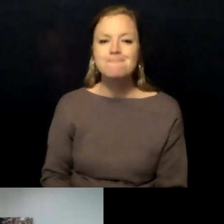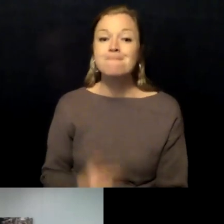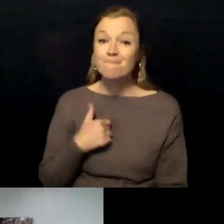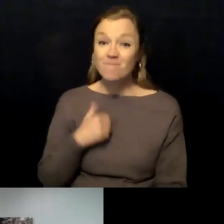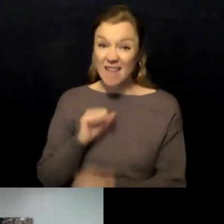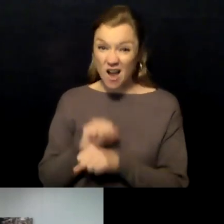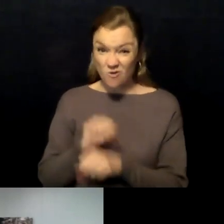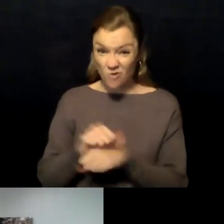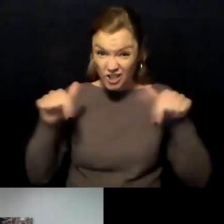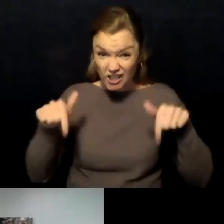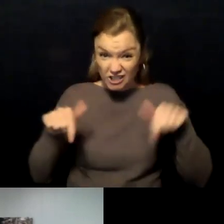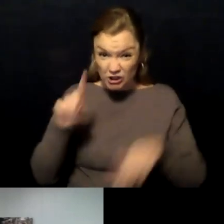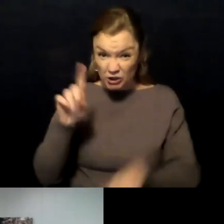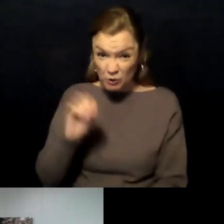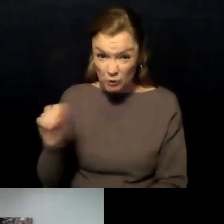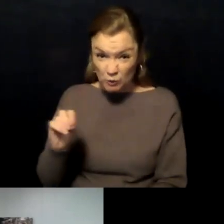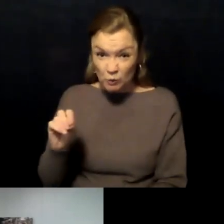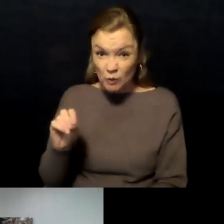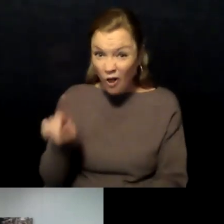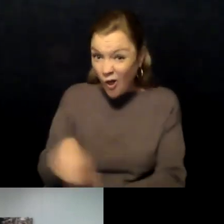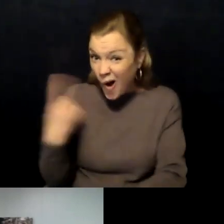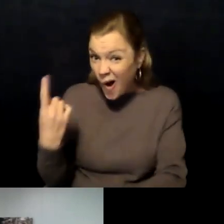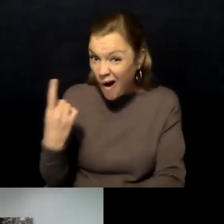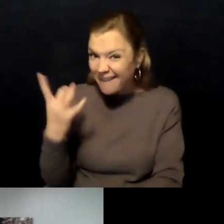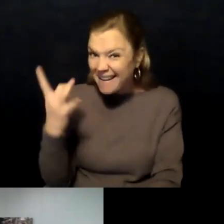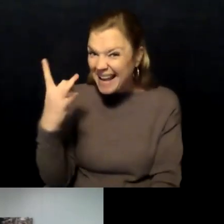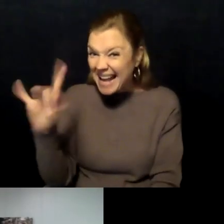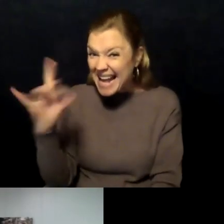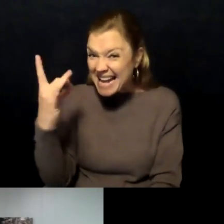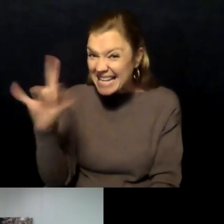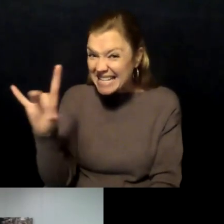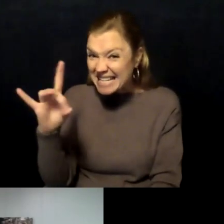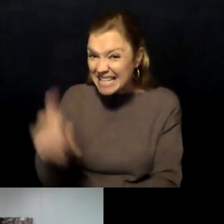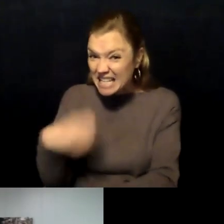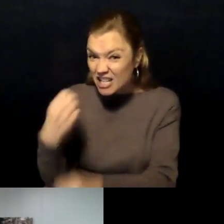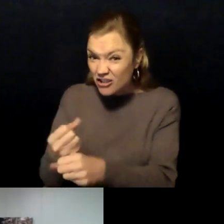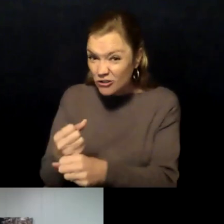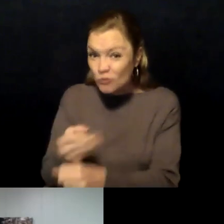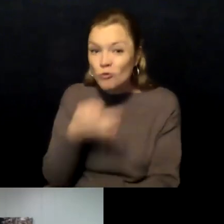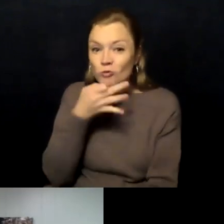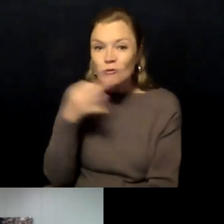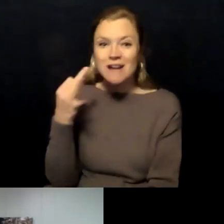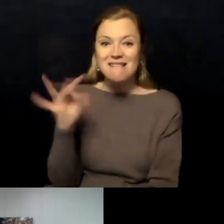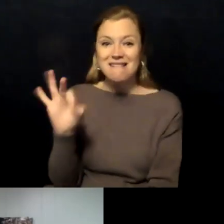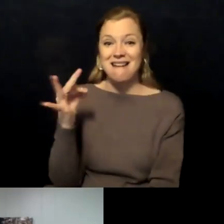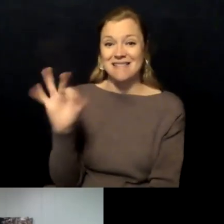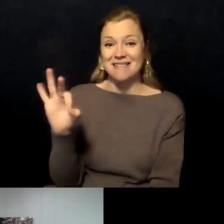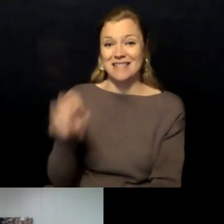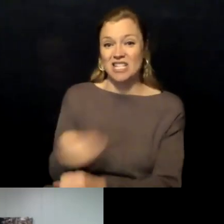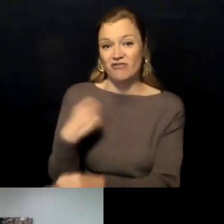years and almost 19 years and I did actually, oddly